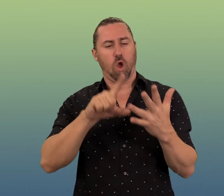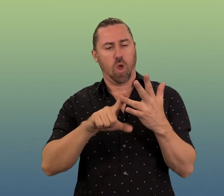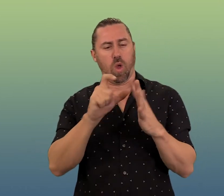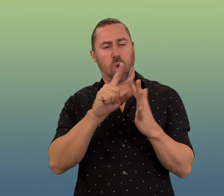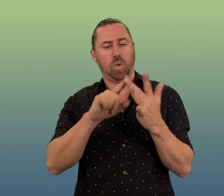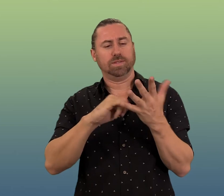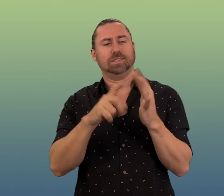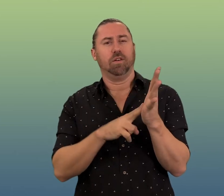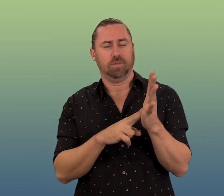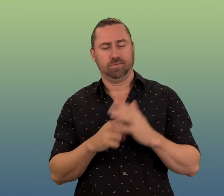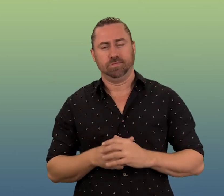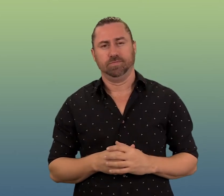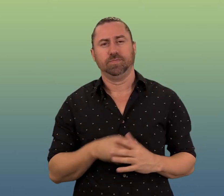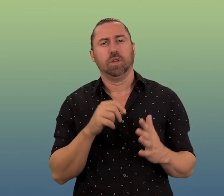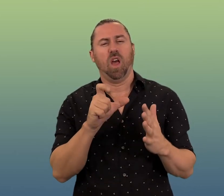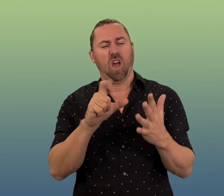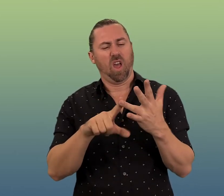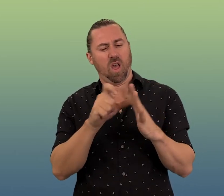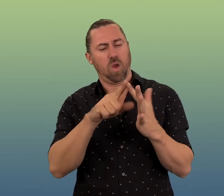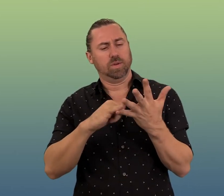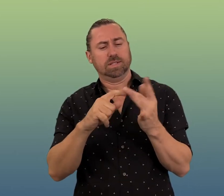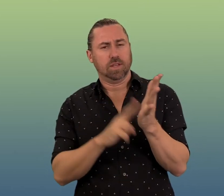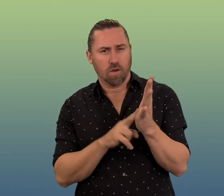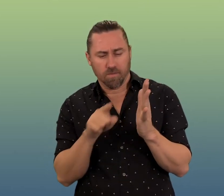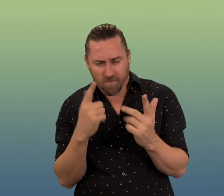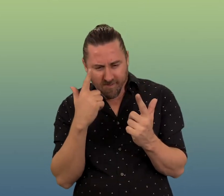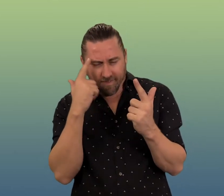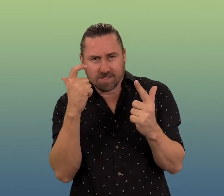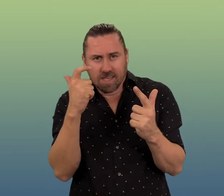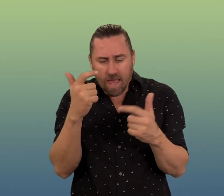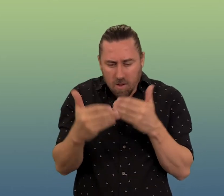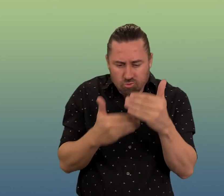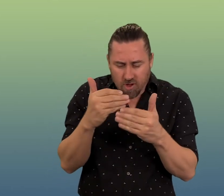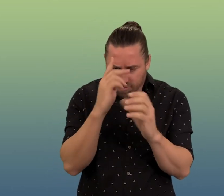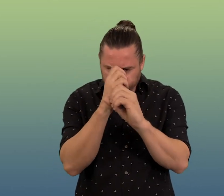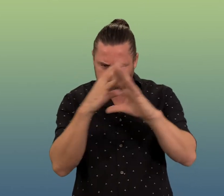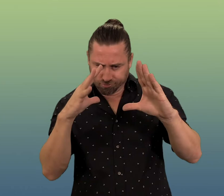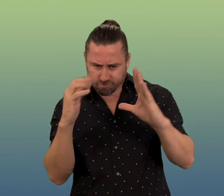Co-design. Co-design is a design methodology/process